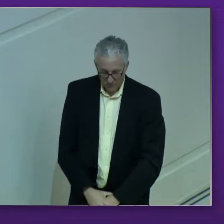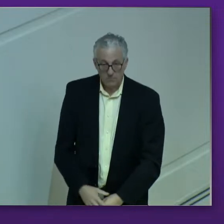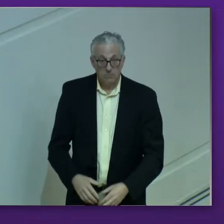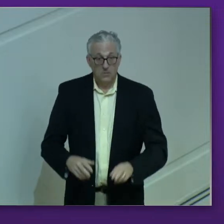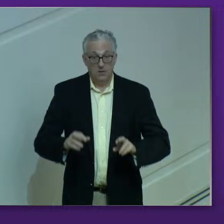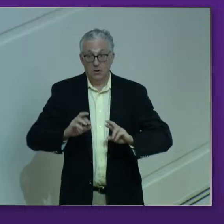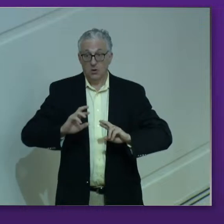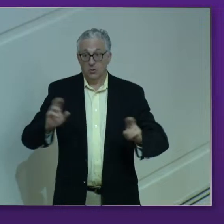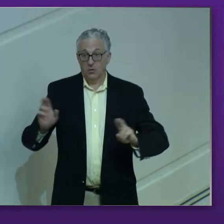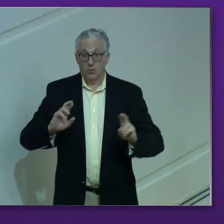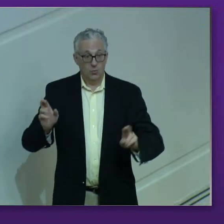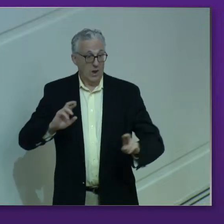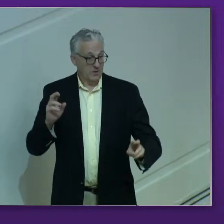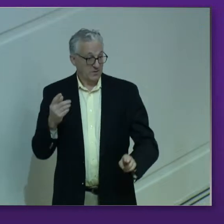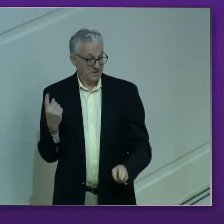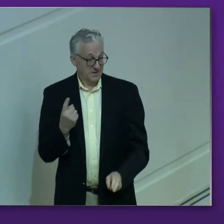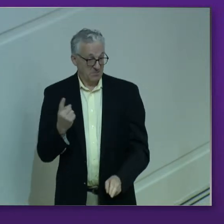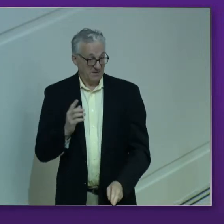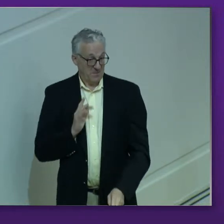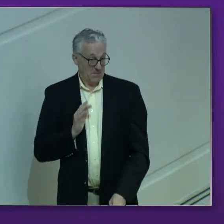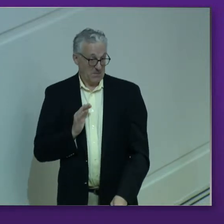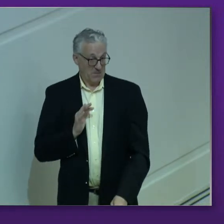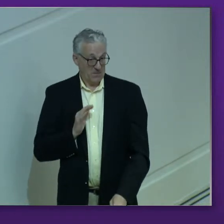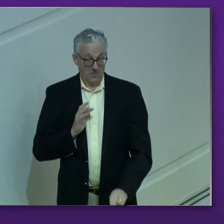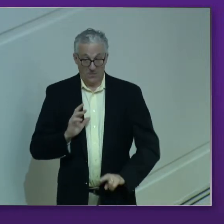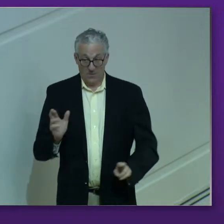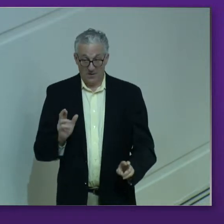VERY MUCH.